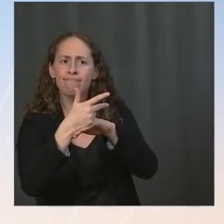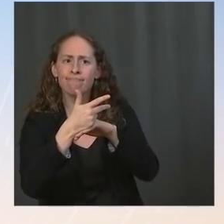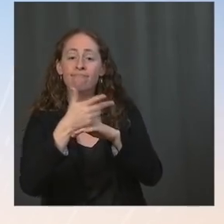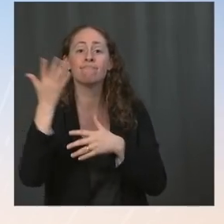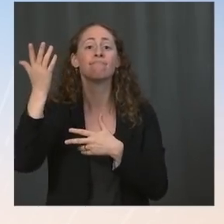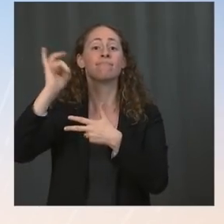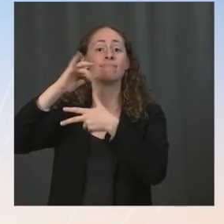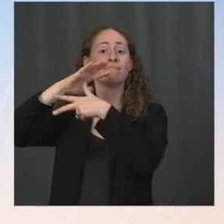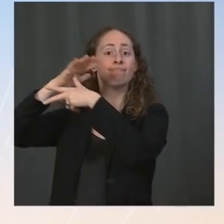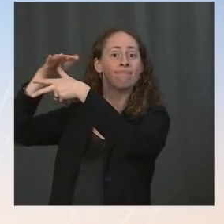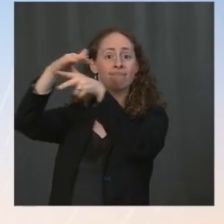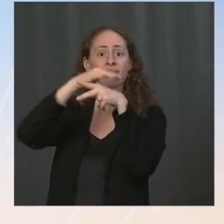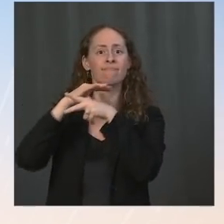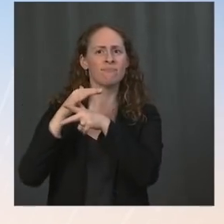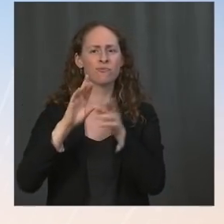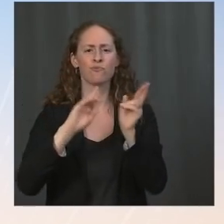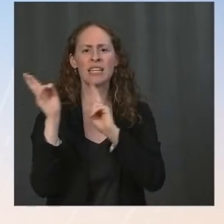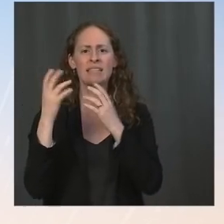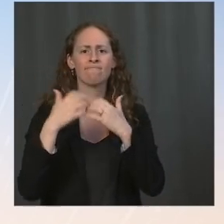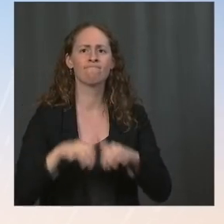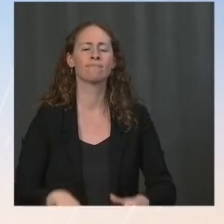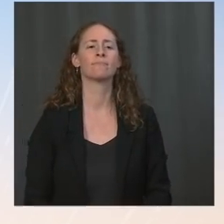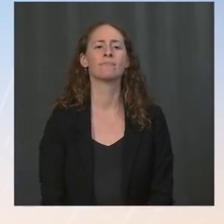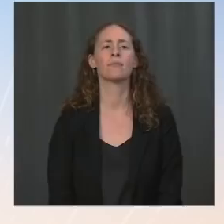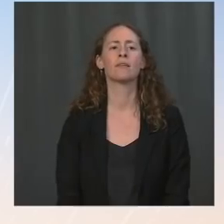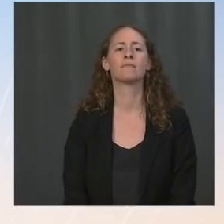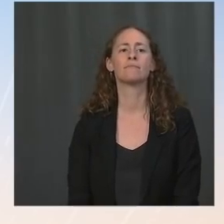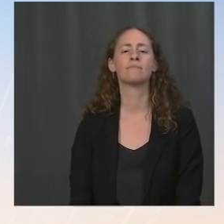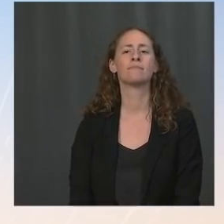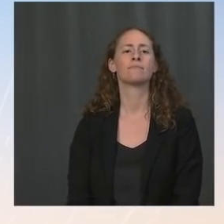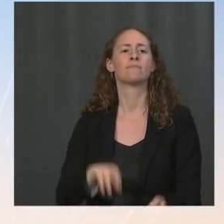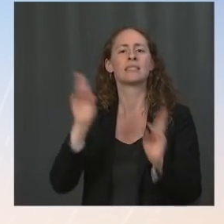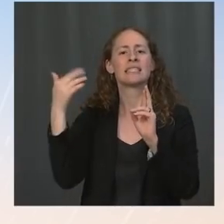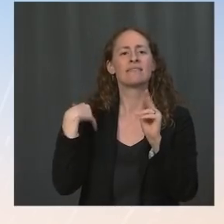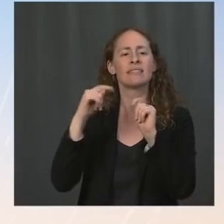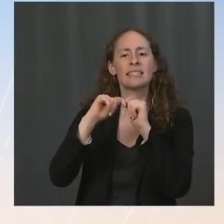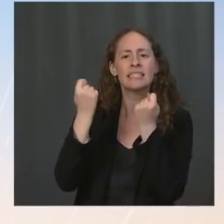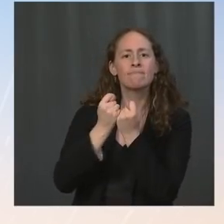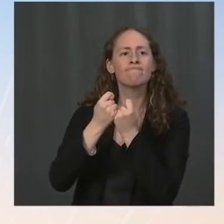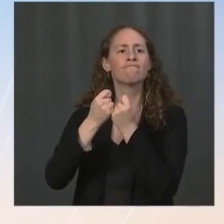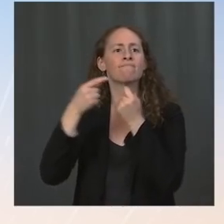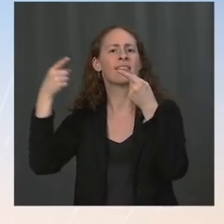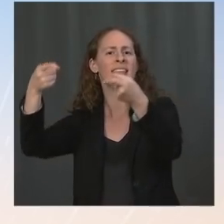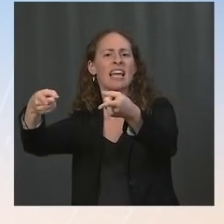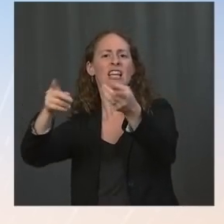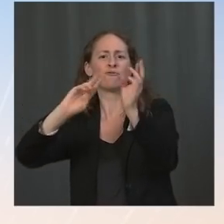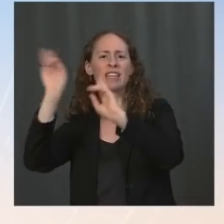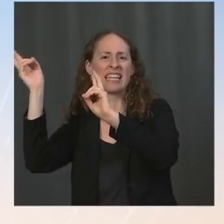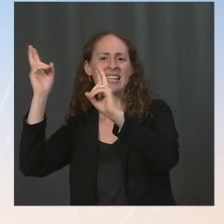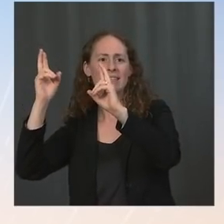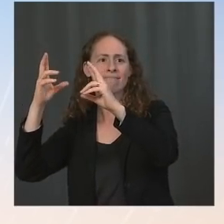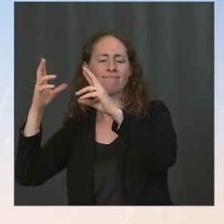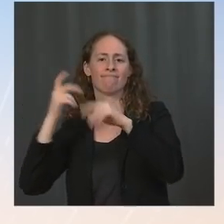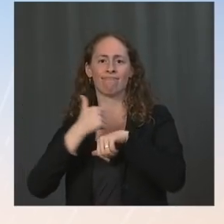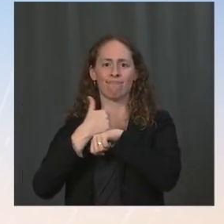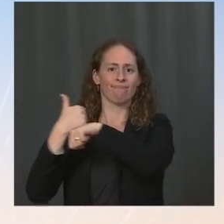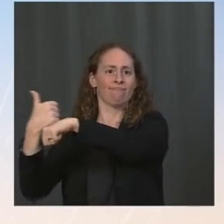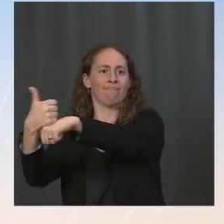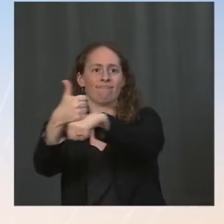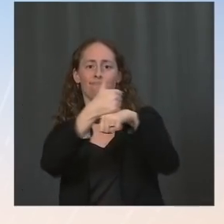IMATs -- and seventeen Urban Search and Rescue teams have been activated, along with debris subject matter experts. The Department of Health and Human Services